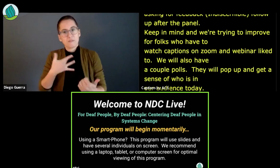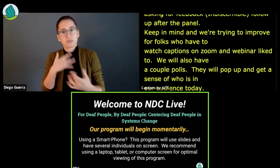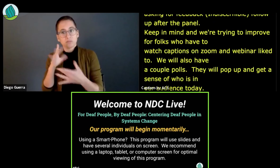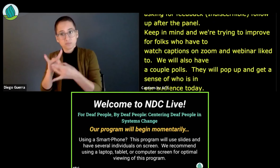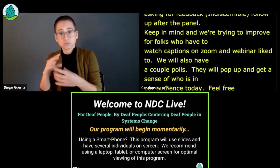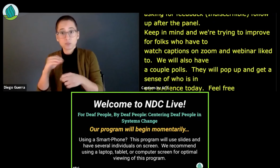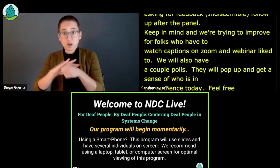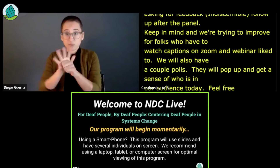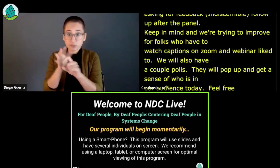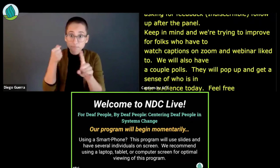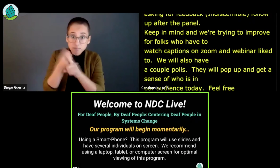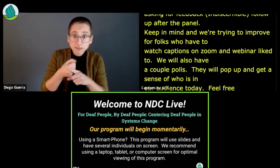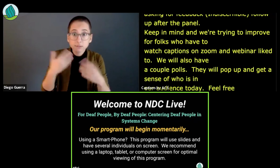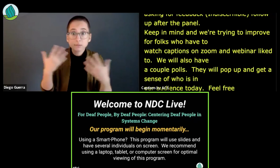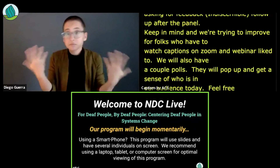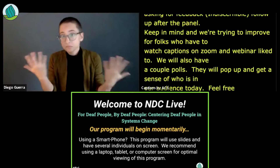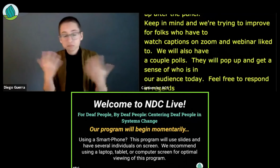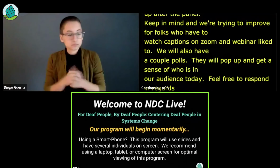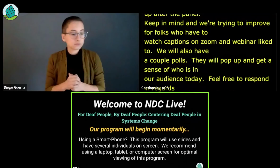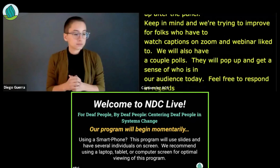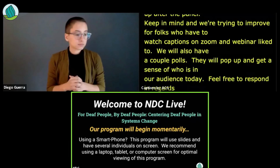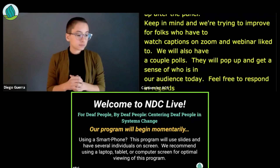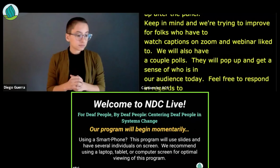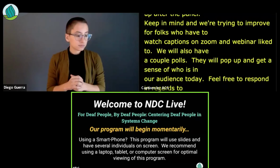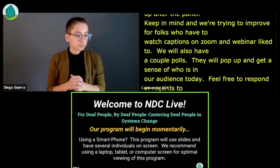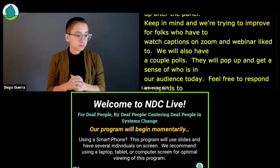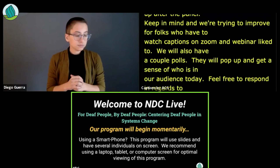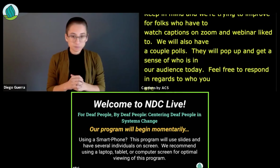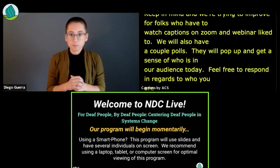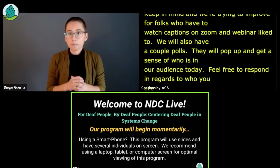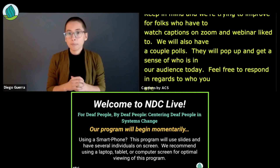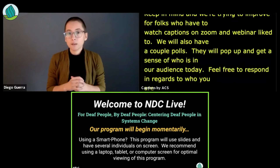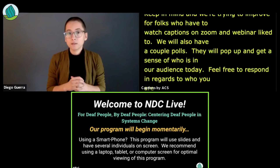with your local community and the impacts you have experienced after COVID-19.